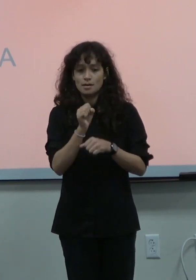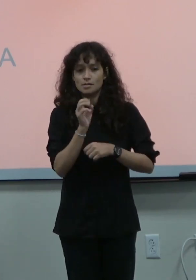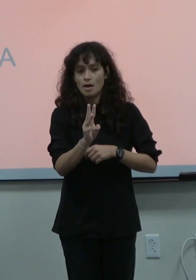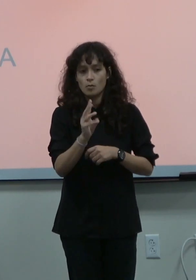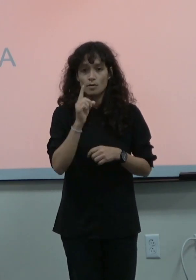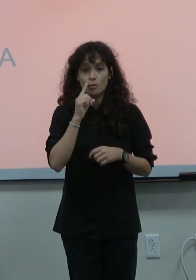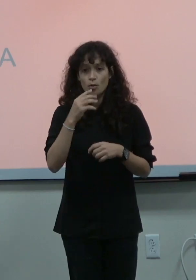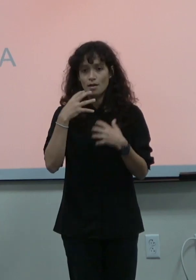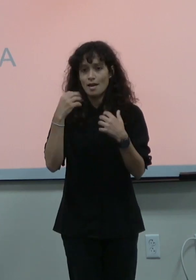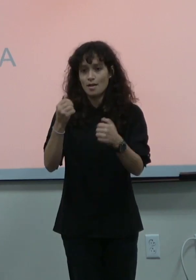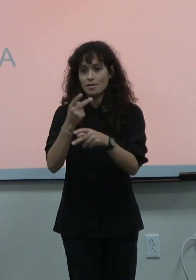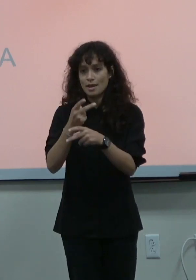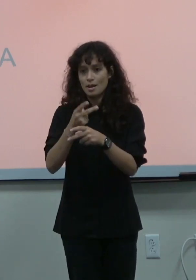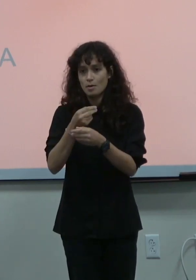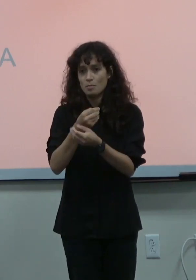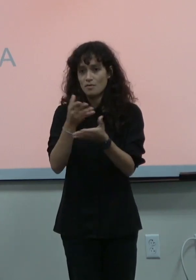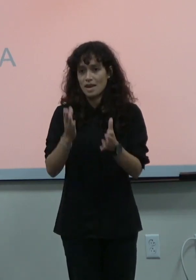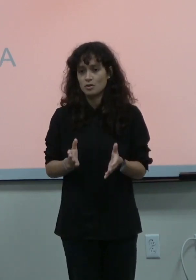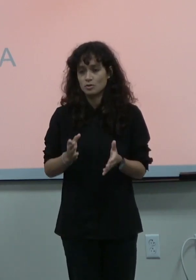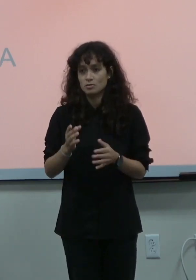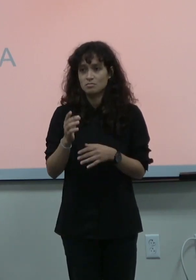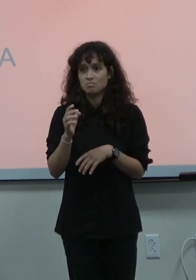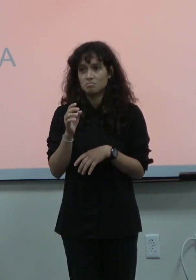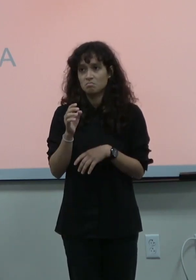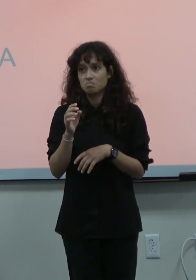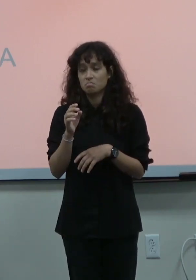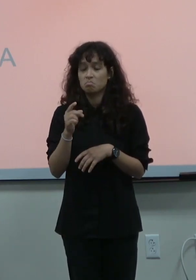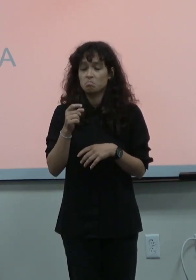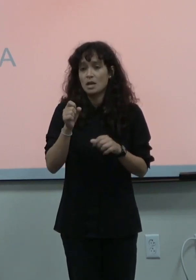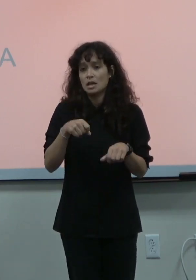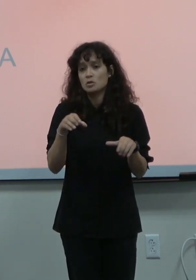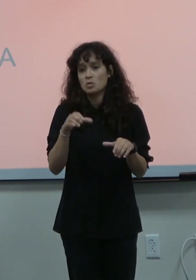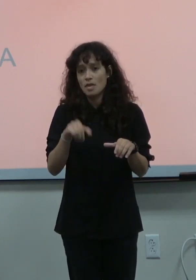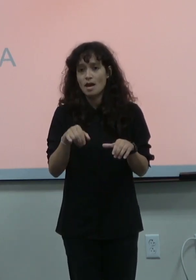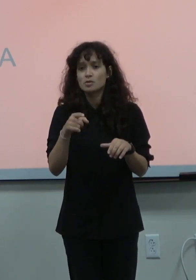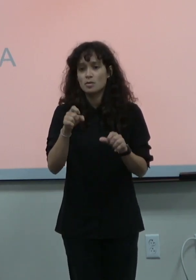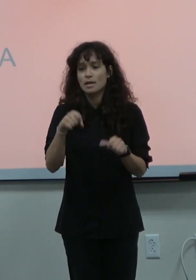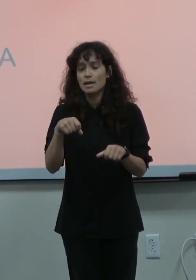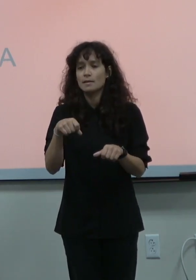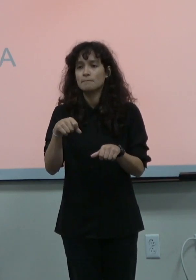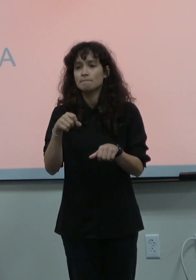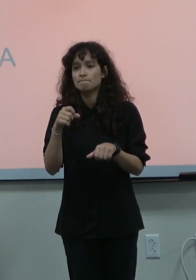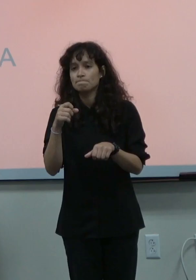healthcare providers so that they can flag deaf and hard of hearing patients